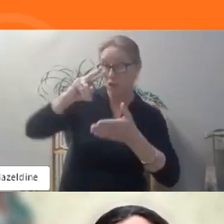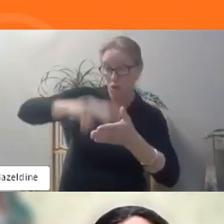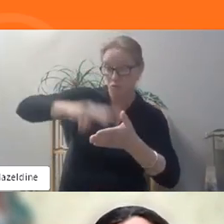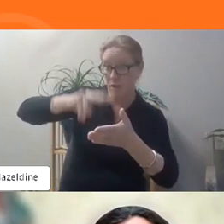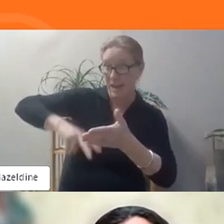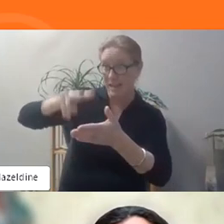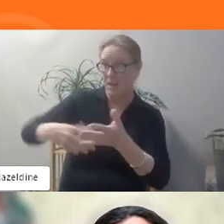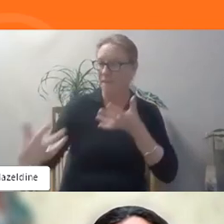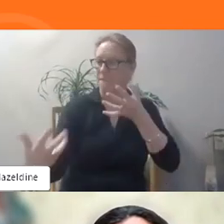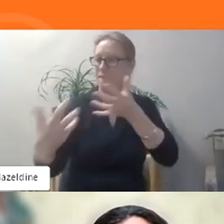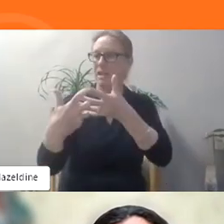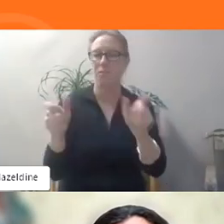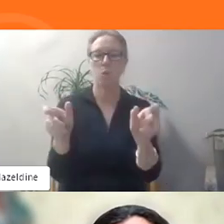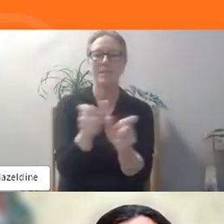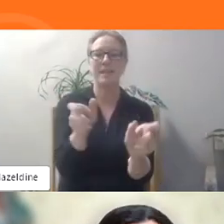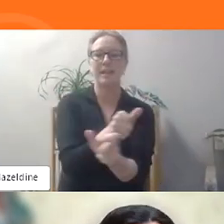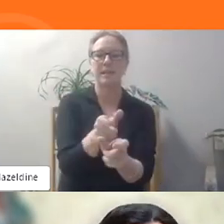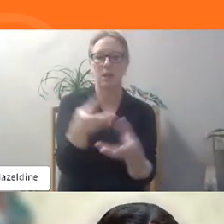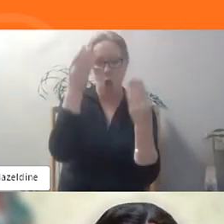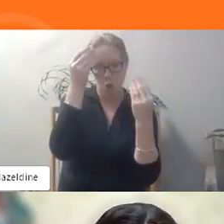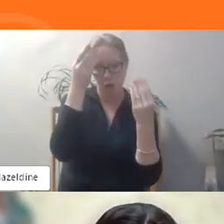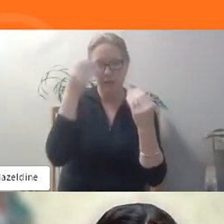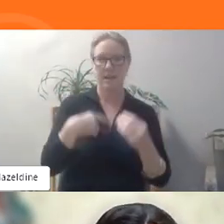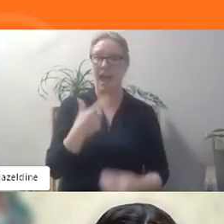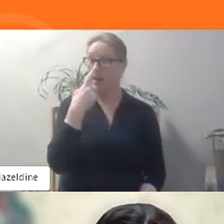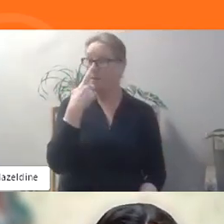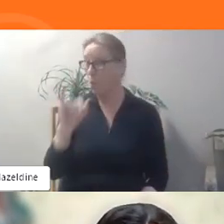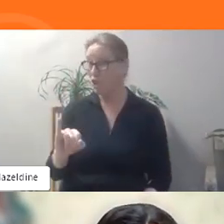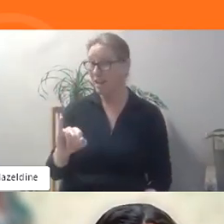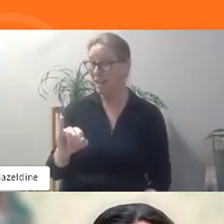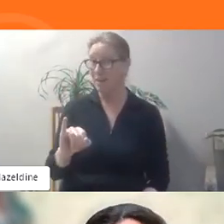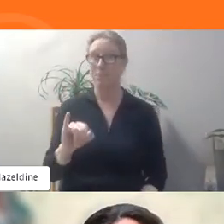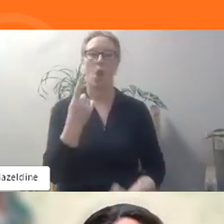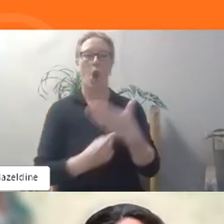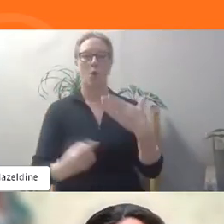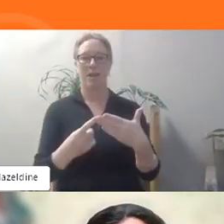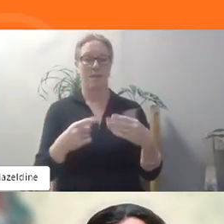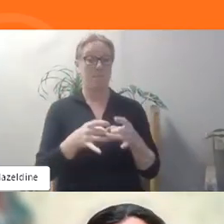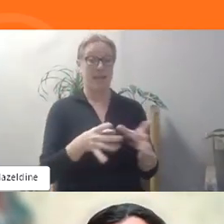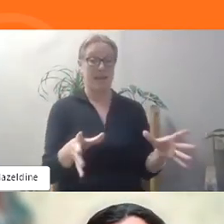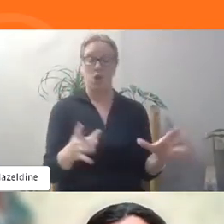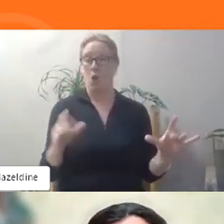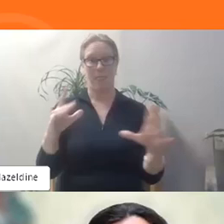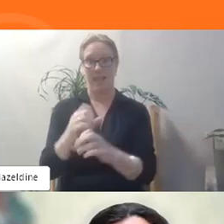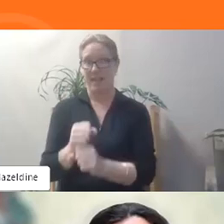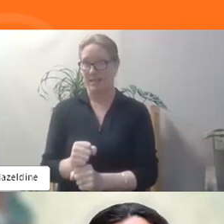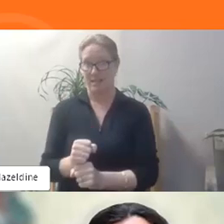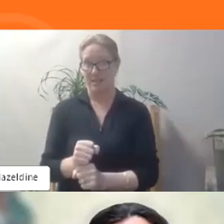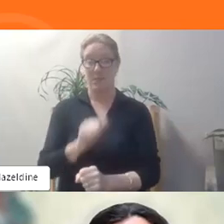dyslexic learners. But unfortunately that's only the beginning, not the end of the journey, as the needs of the learners with SLD